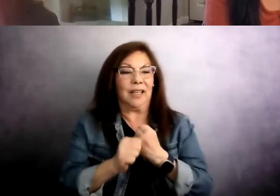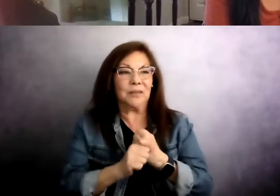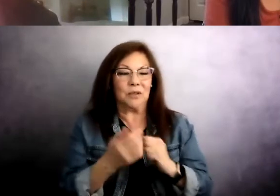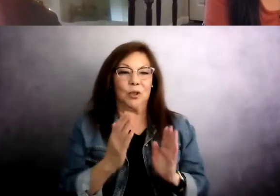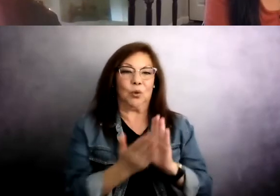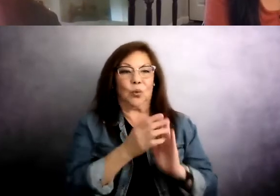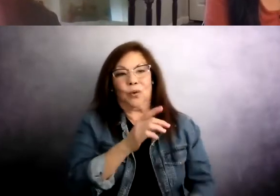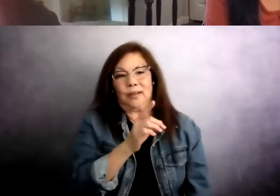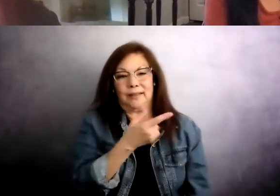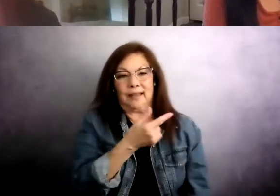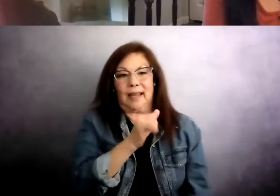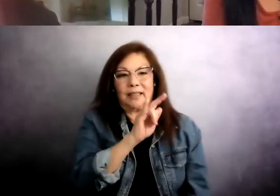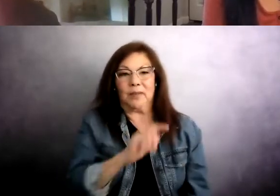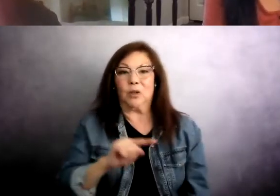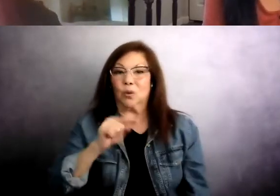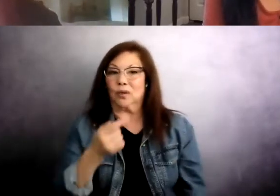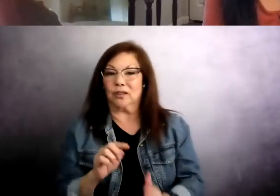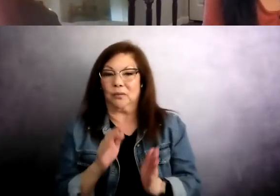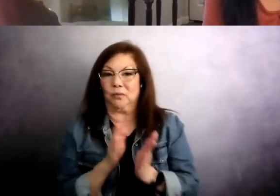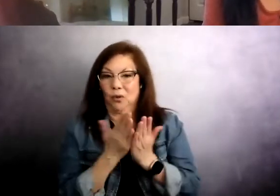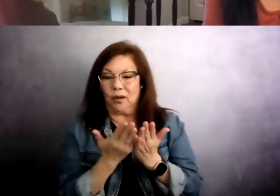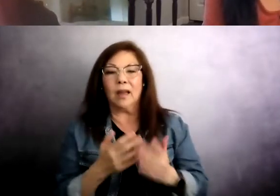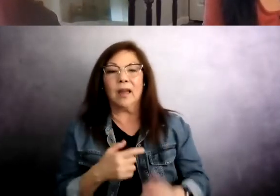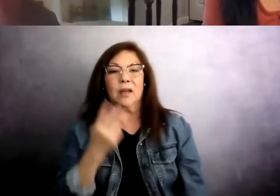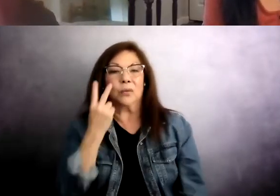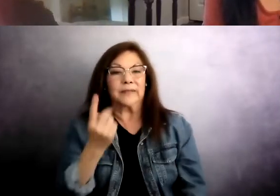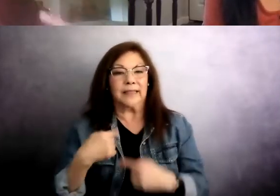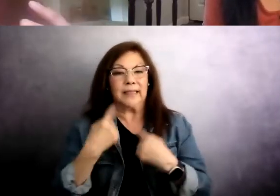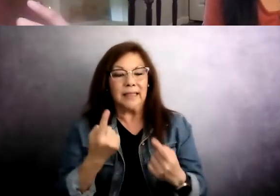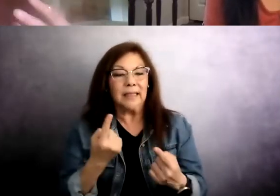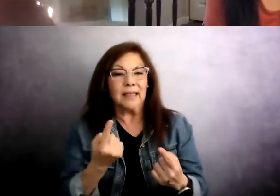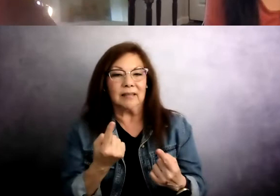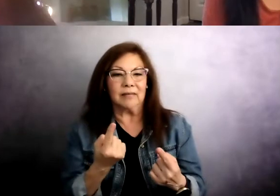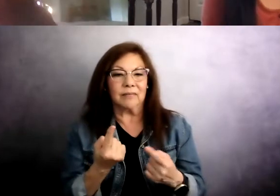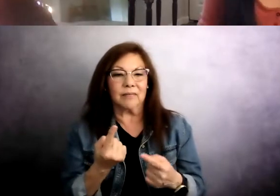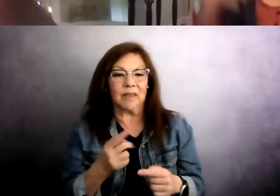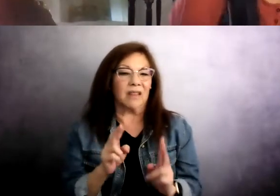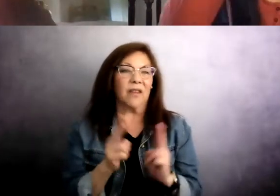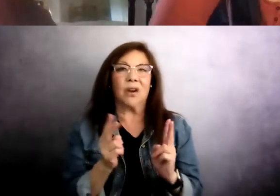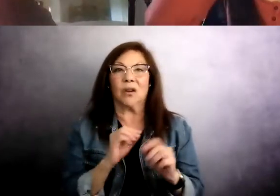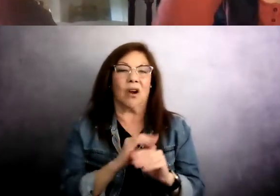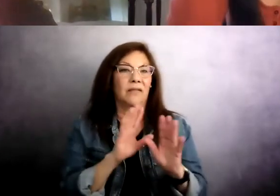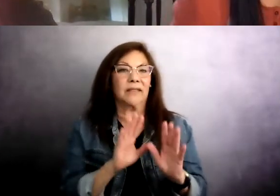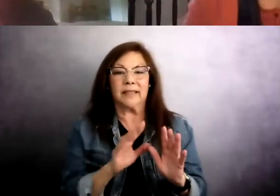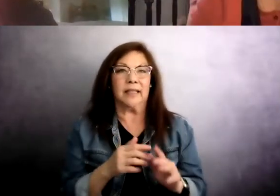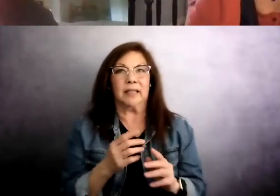novel, and as we've seen in just you know obviously the past three years, given who